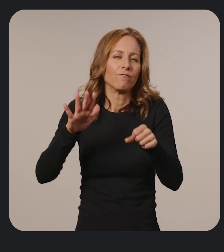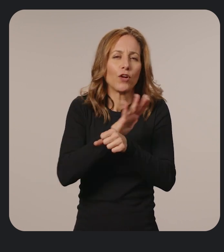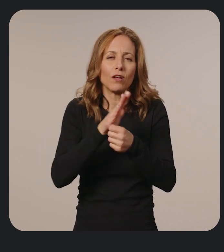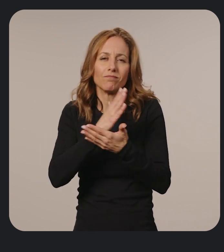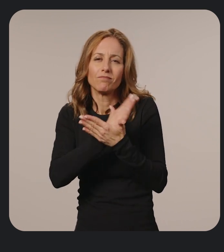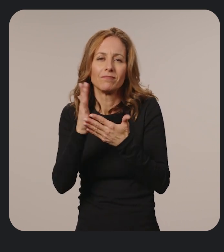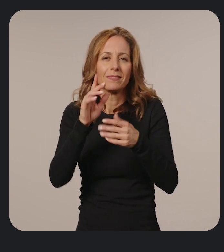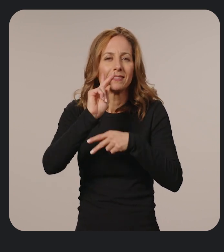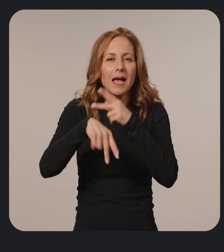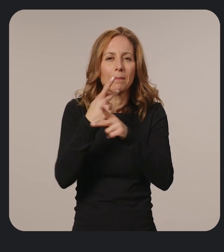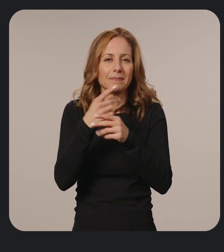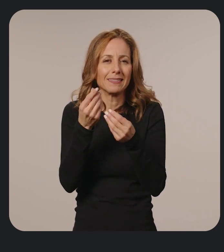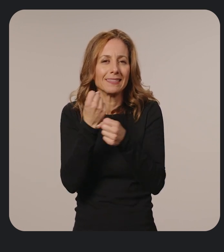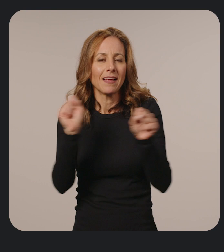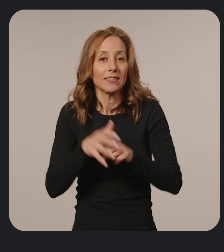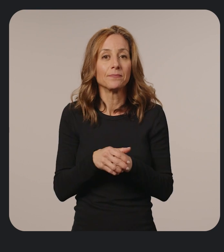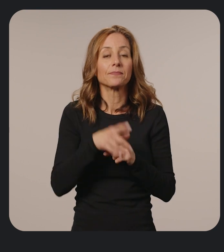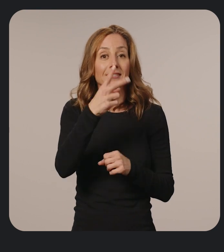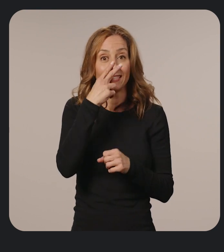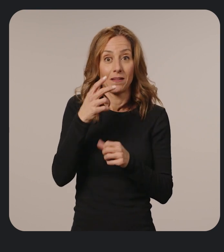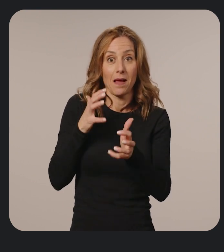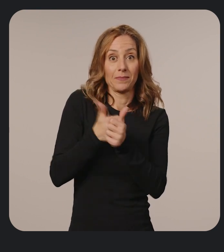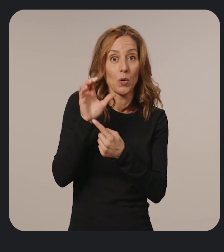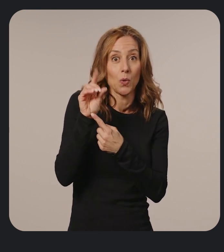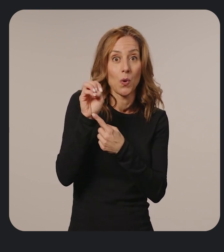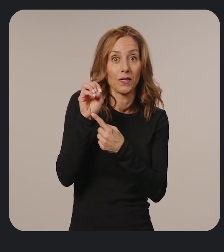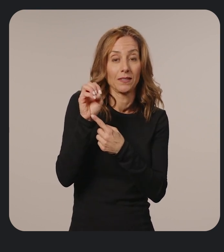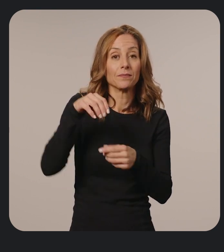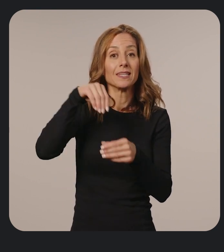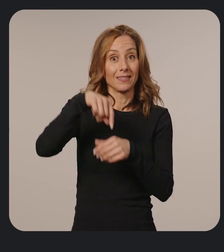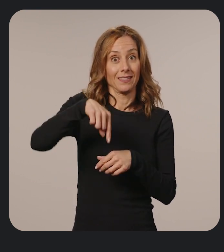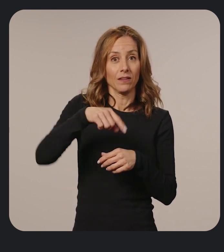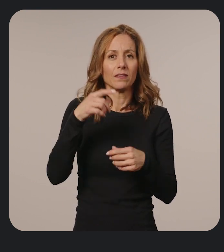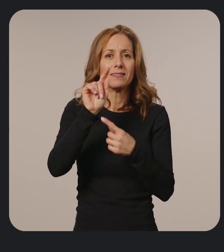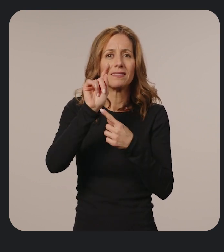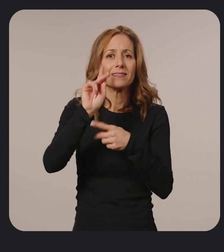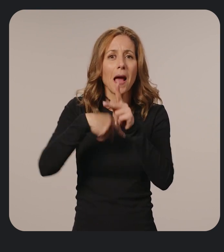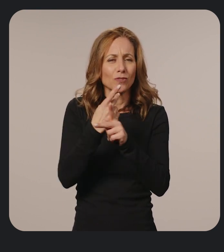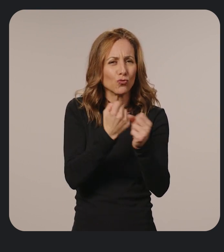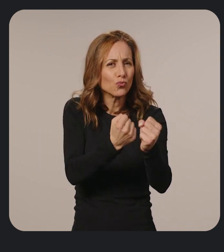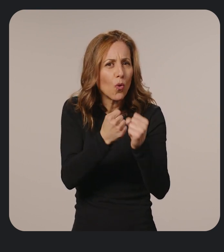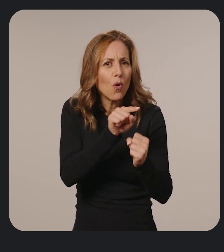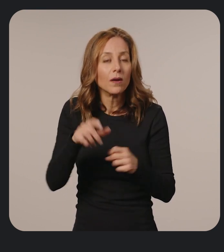mechanism that provides full static type safety. As you can see in the updated code, in this approach,